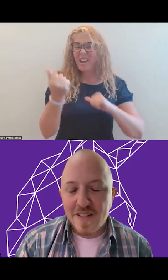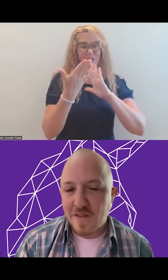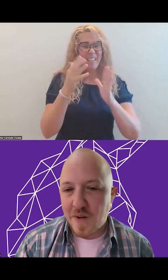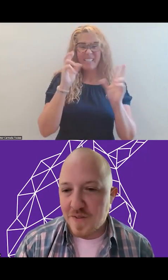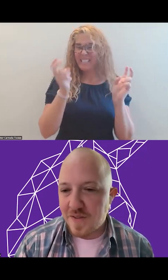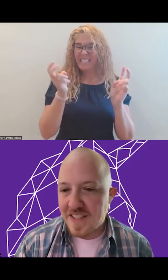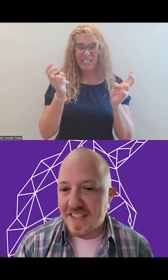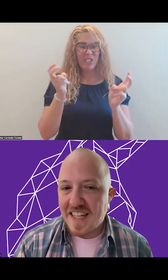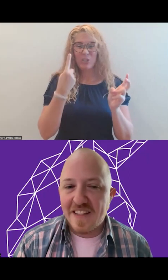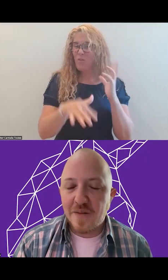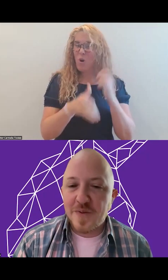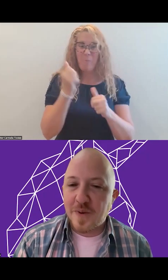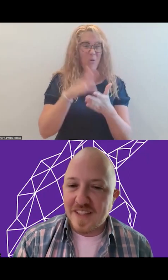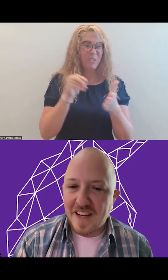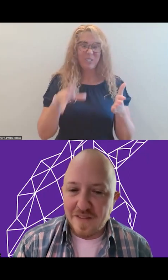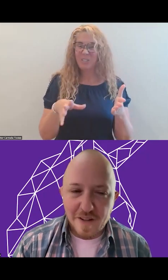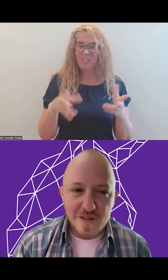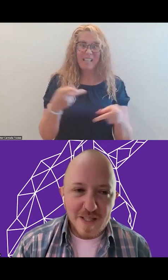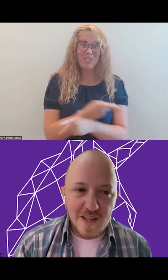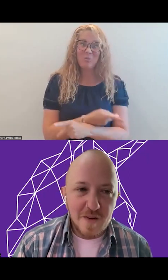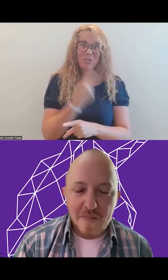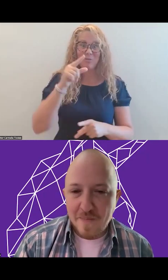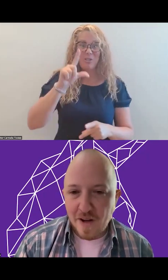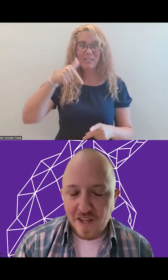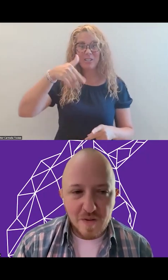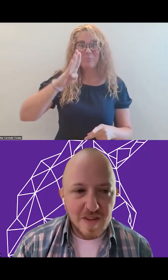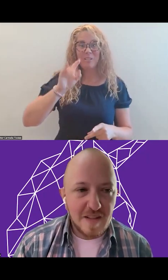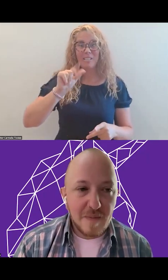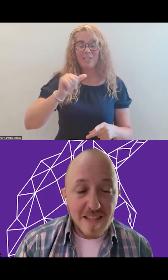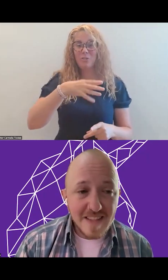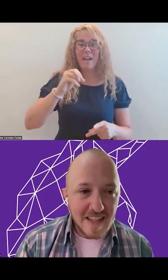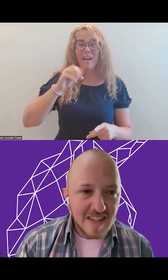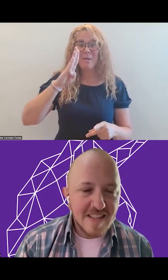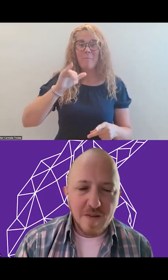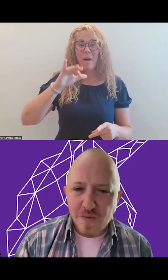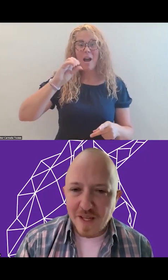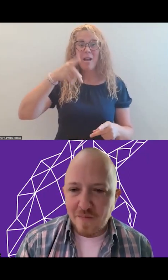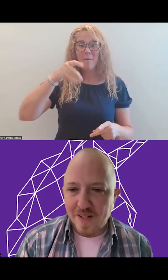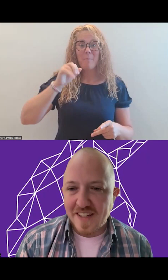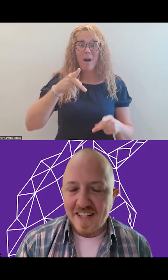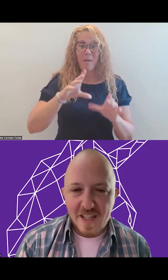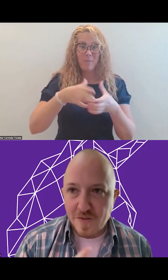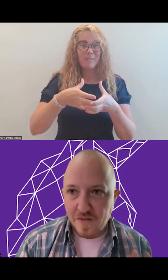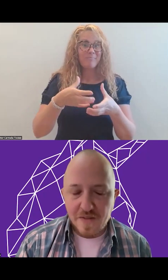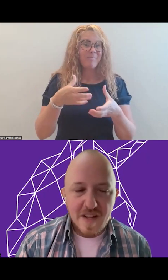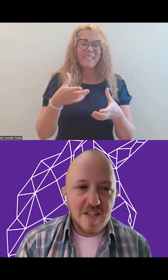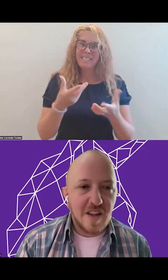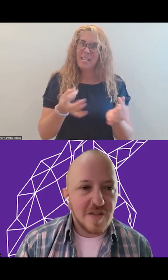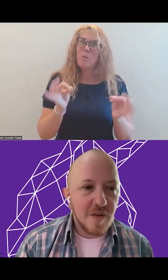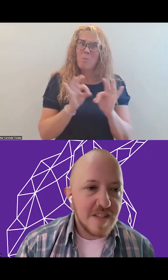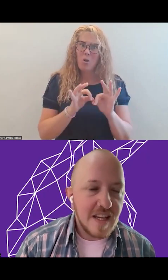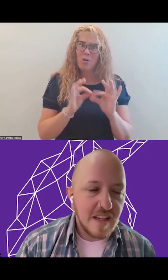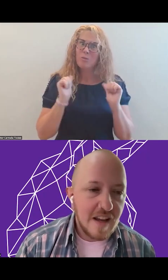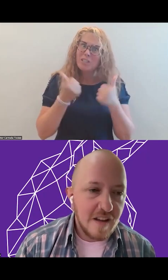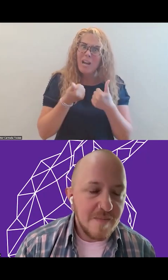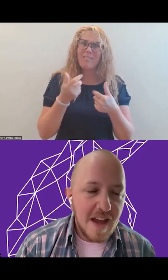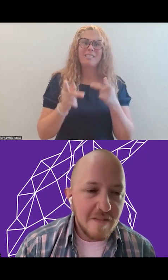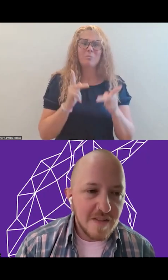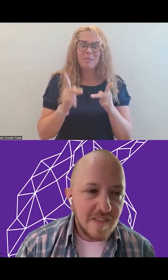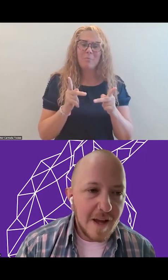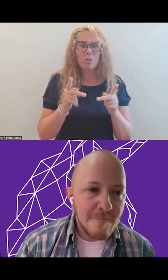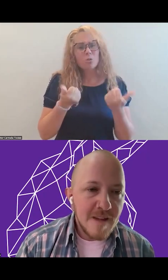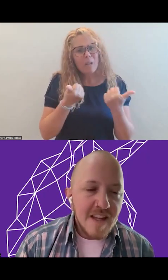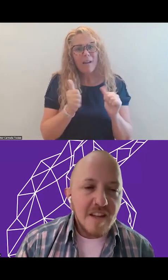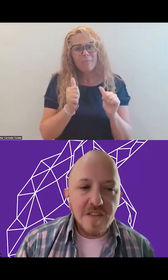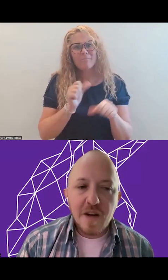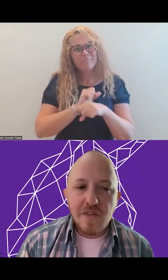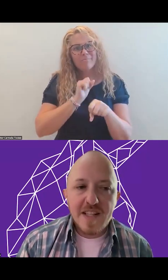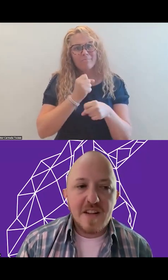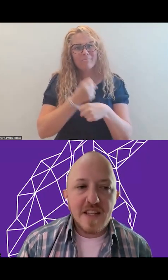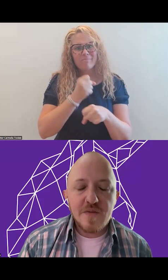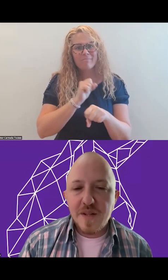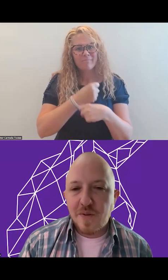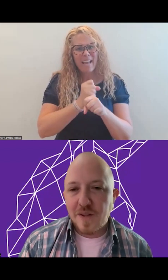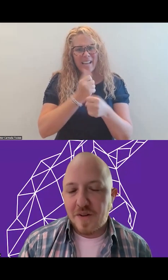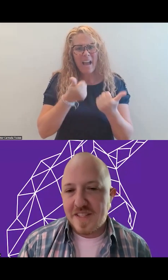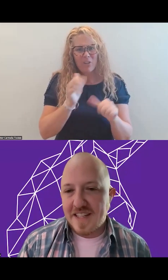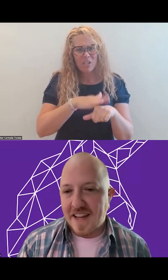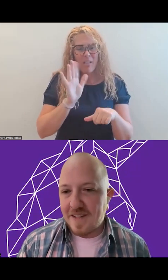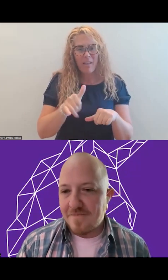I WOULD CHALLENGE FOLKS TO TAKE EFFORTS ON THAT. AND ALSO, DON'T STAY SILENT.